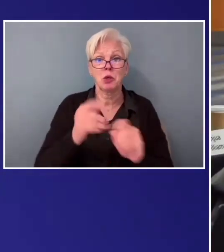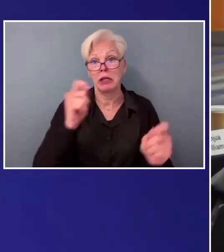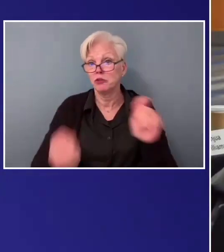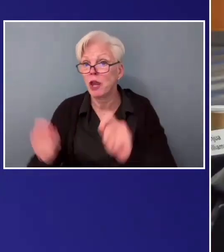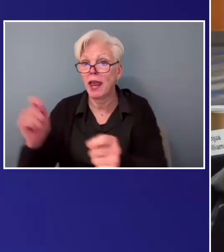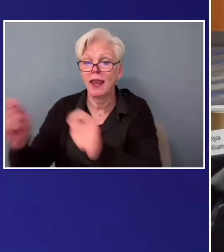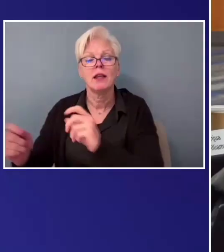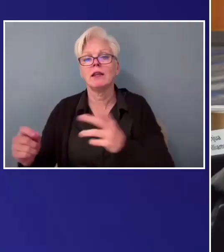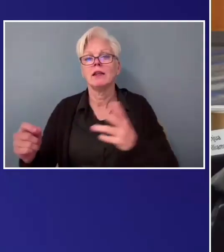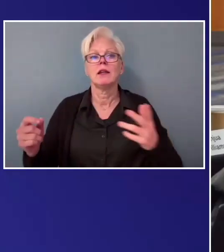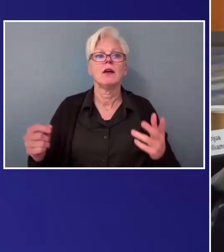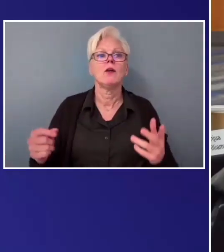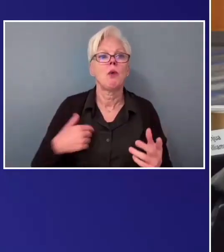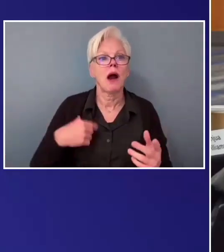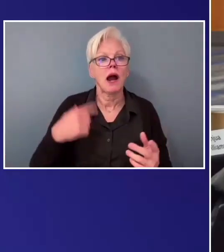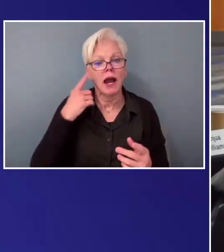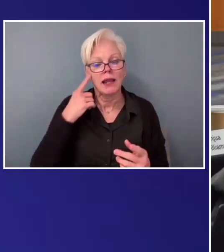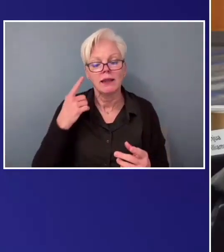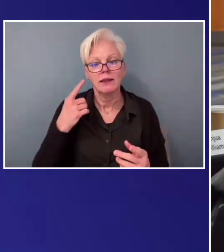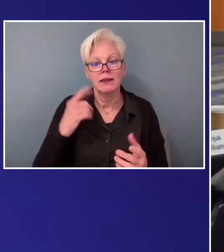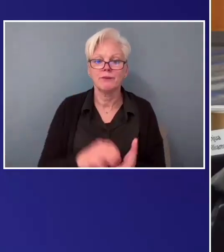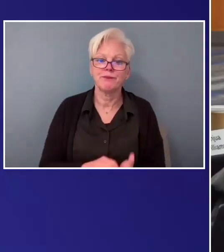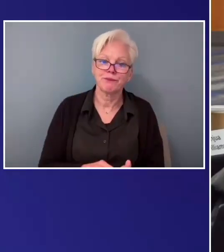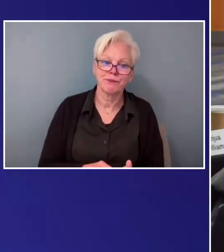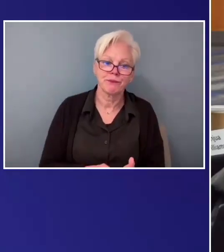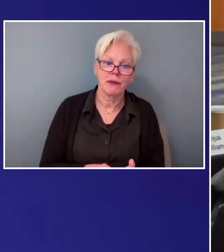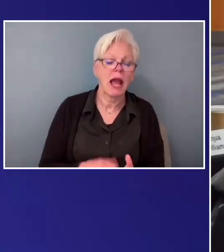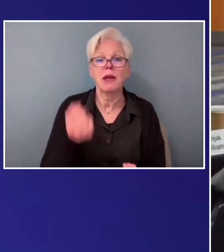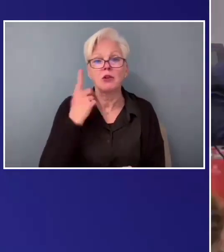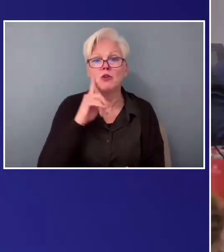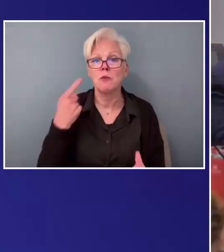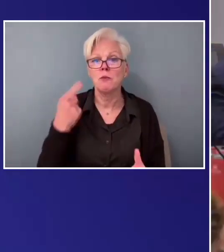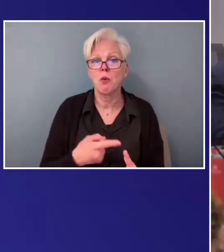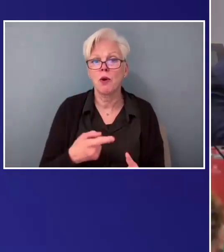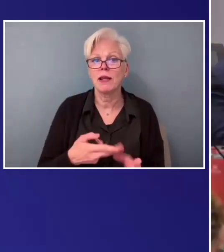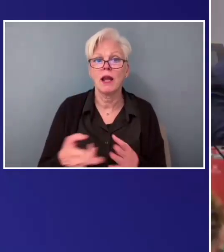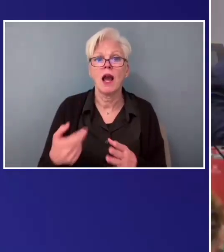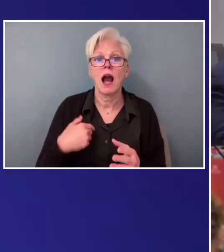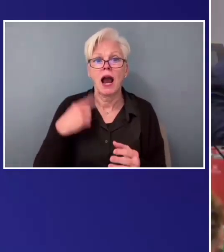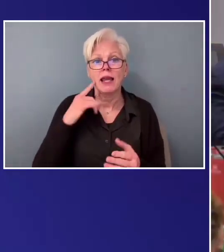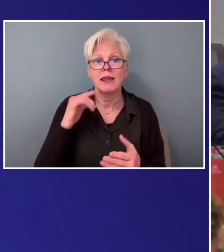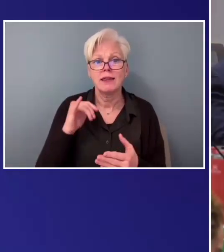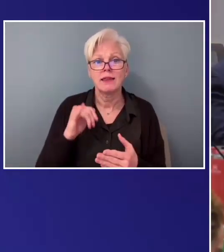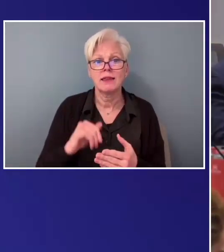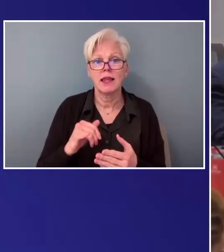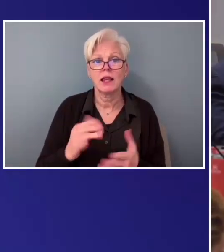Well, I think, I think that would also fall and I hear your point. Frankly, I think that's maybe why the